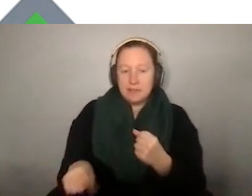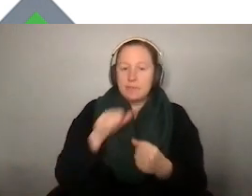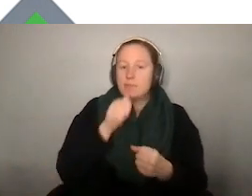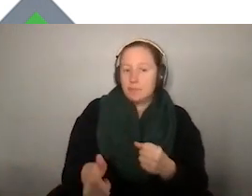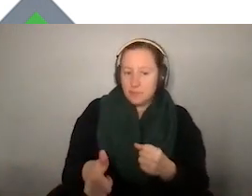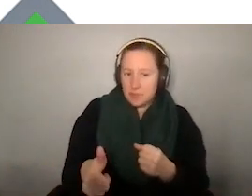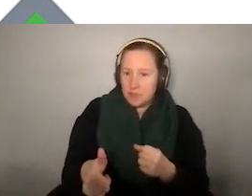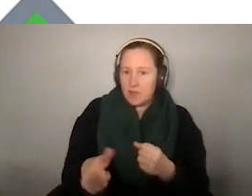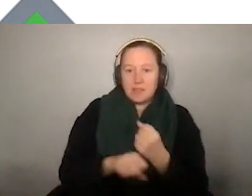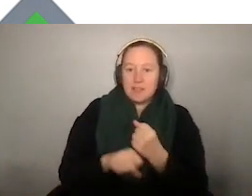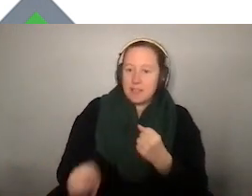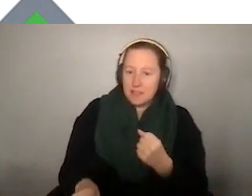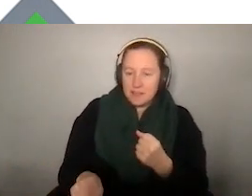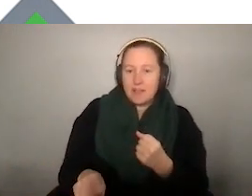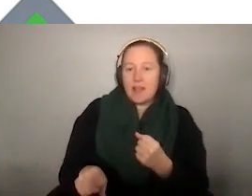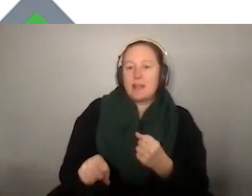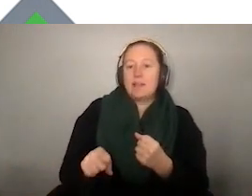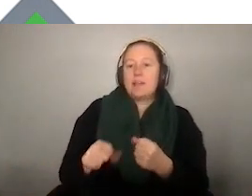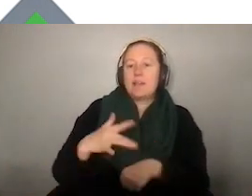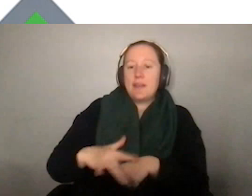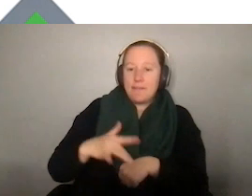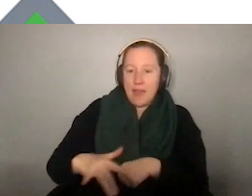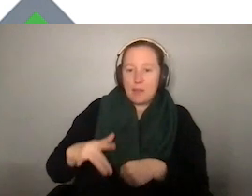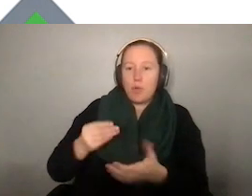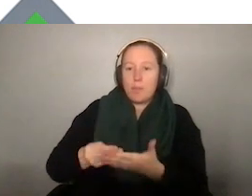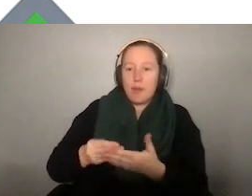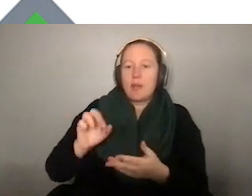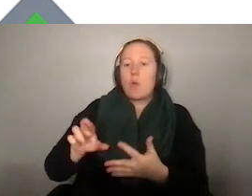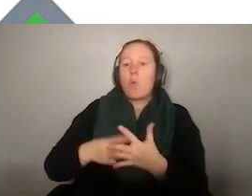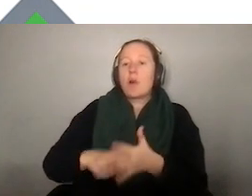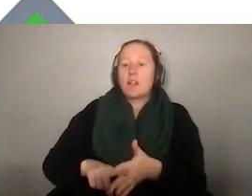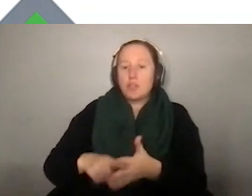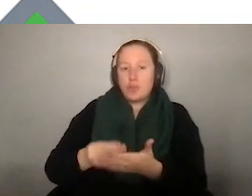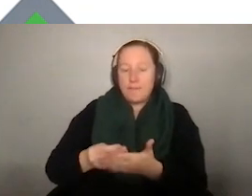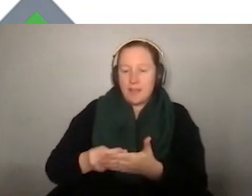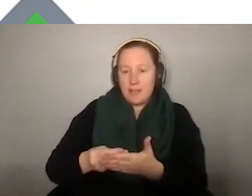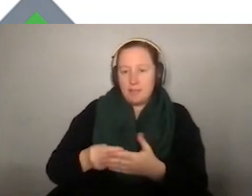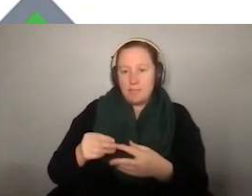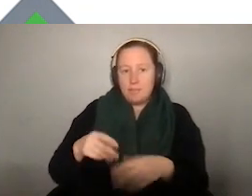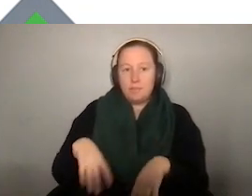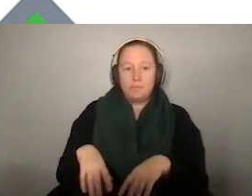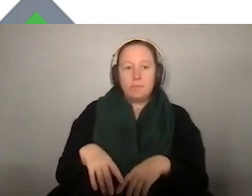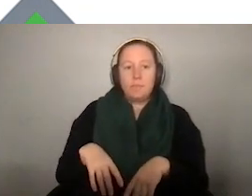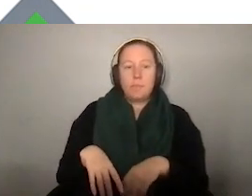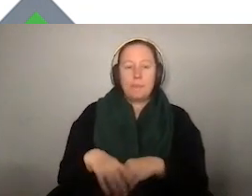extend the appropriations availability for the initial funding. One more scenario regarding